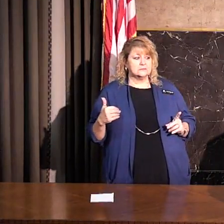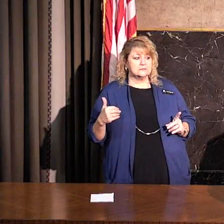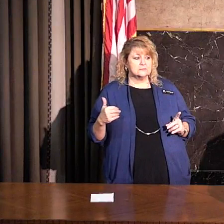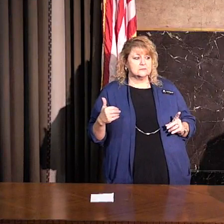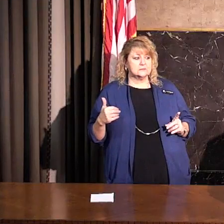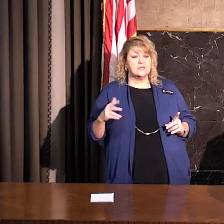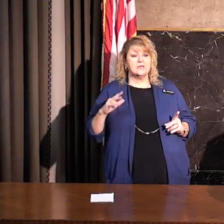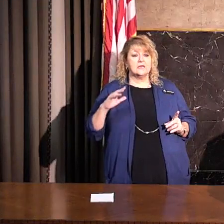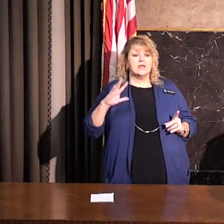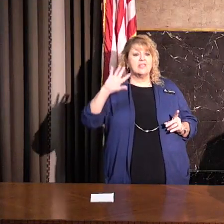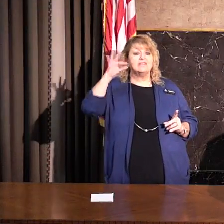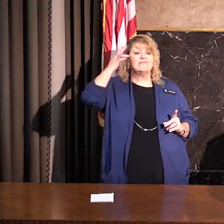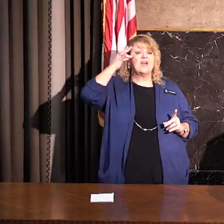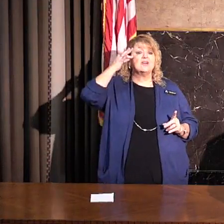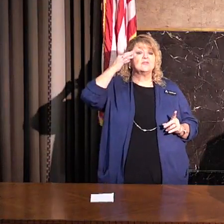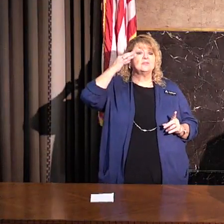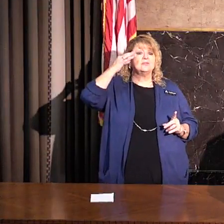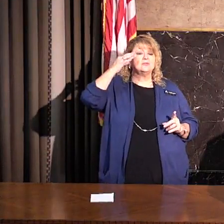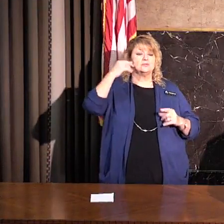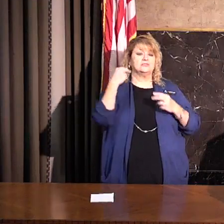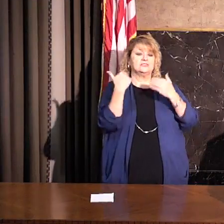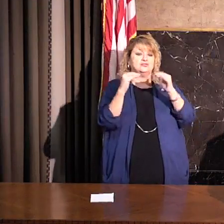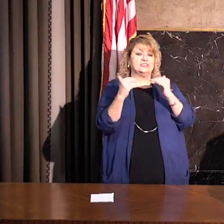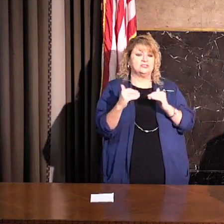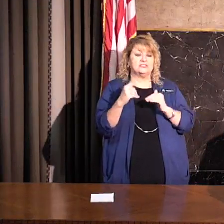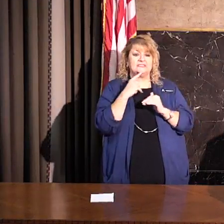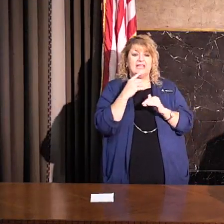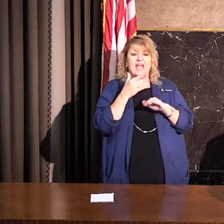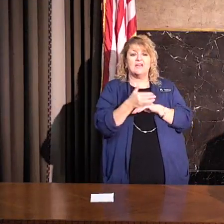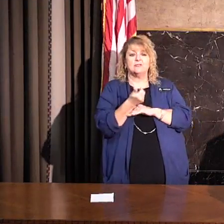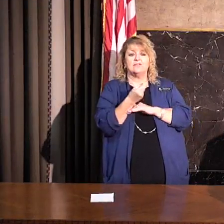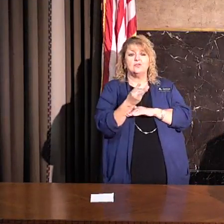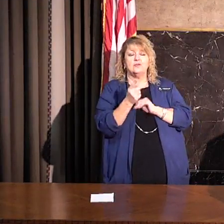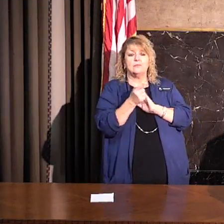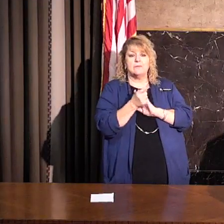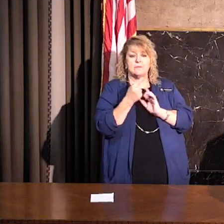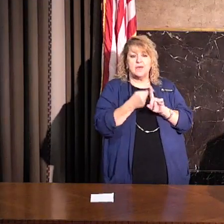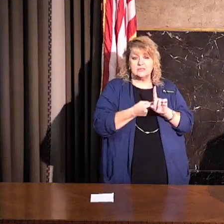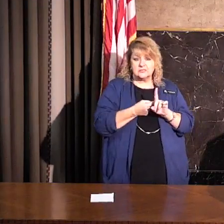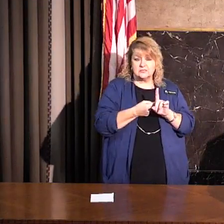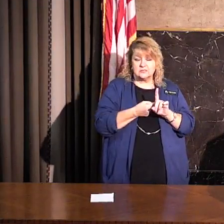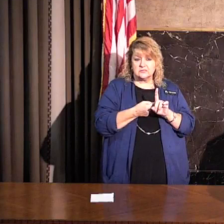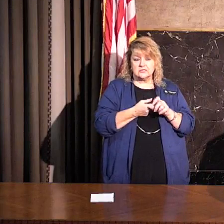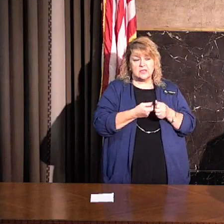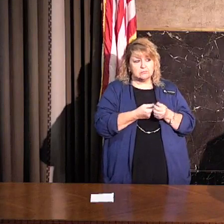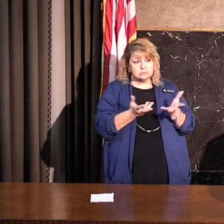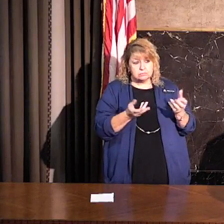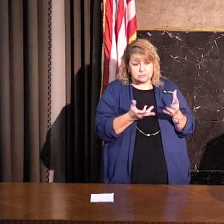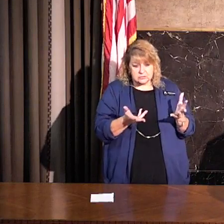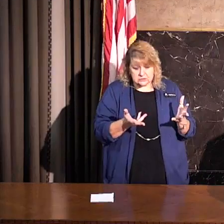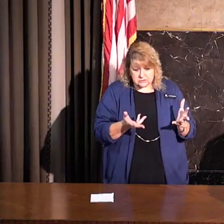what the what the federal administration said is they after a couple months of really